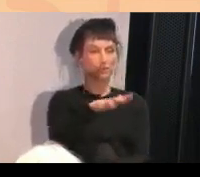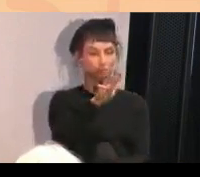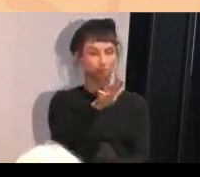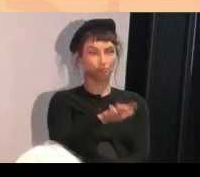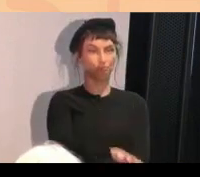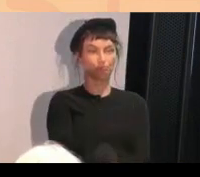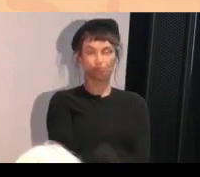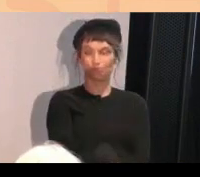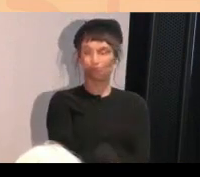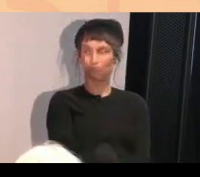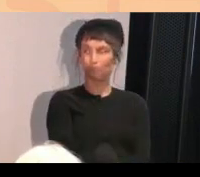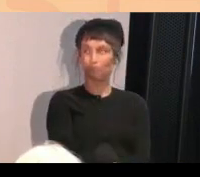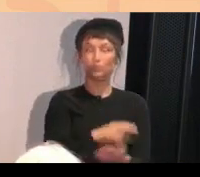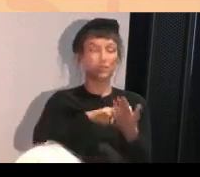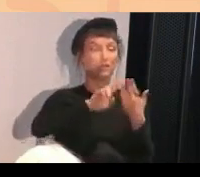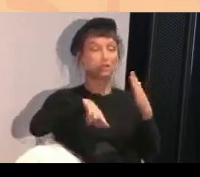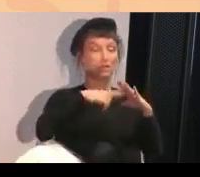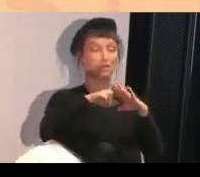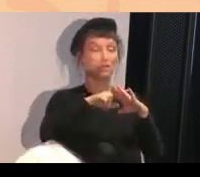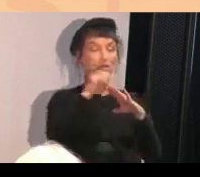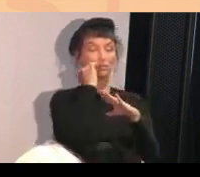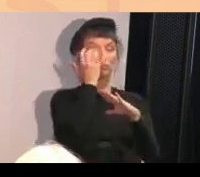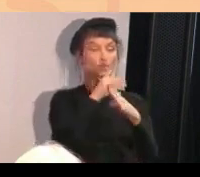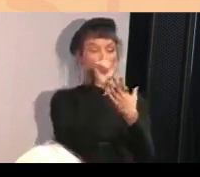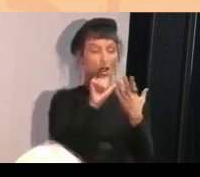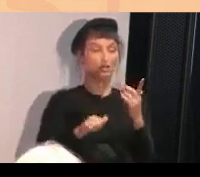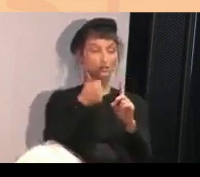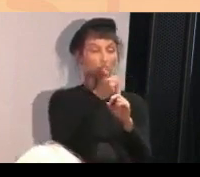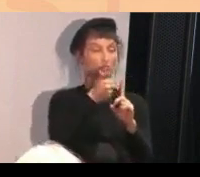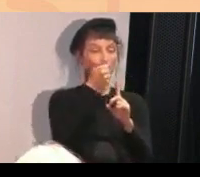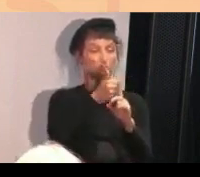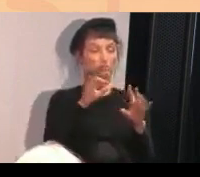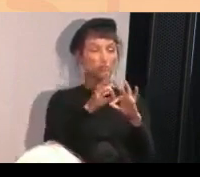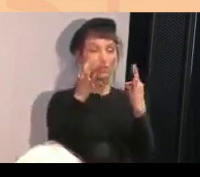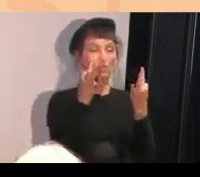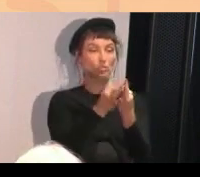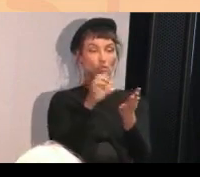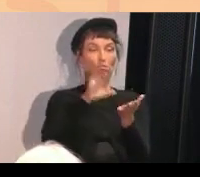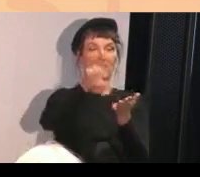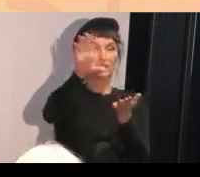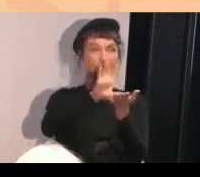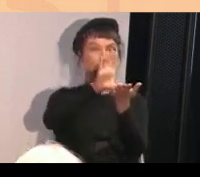when the national Indigenous Arts Advocacy Association was defunded in 2002